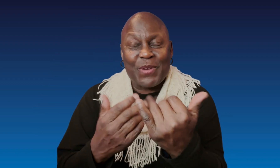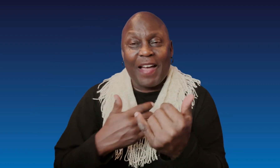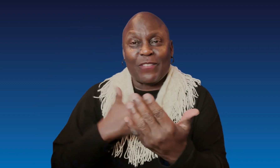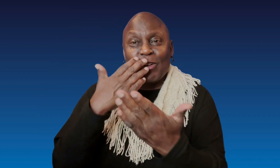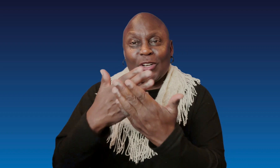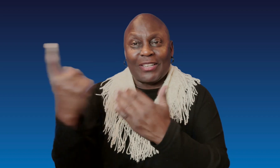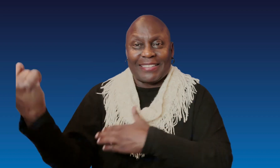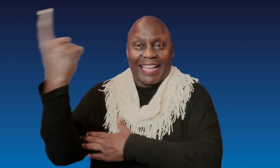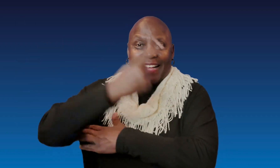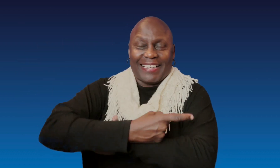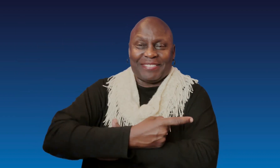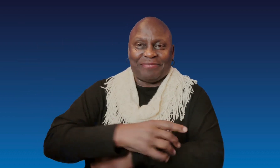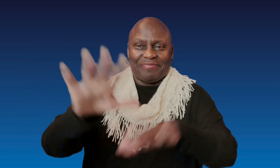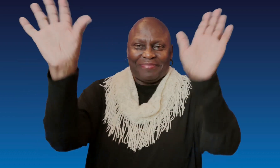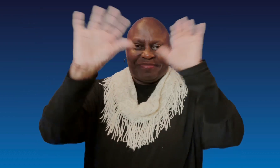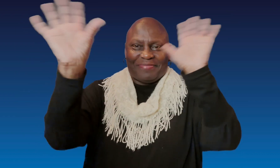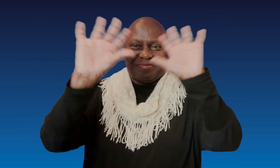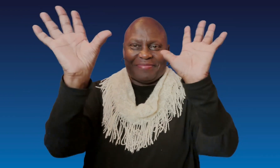Thank you and have a great day. Bye.